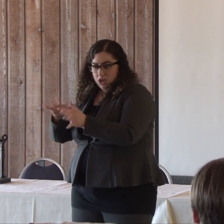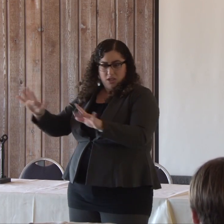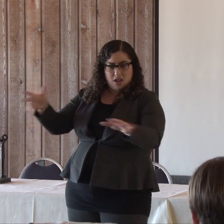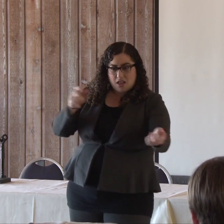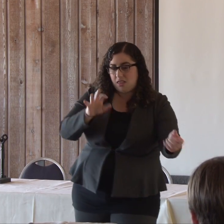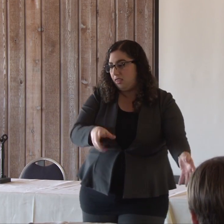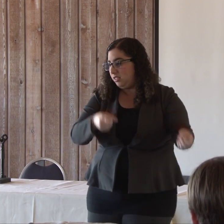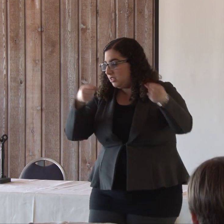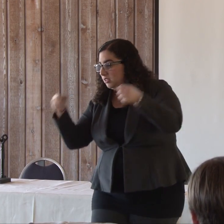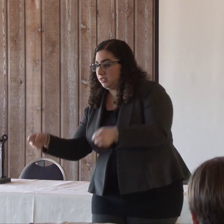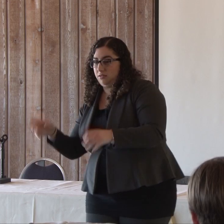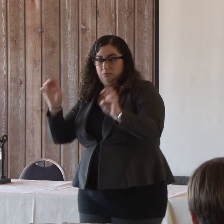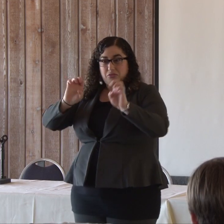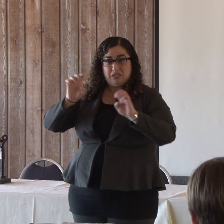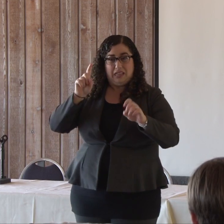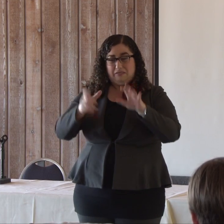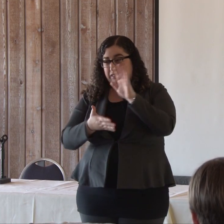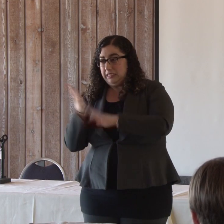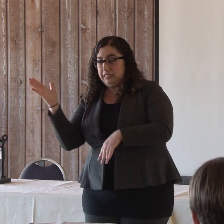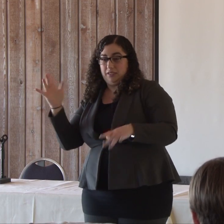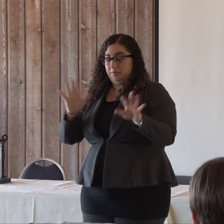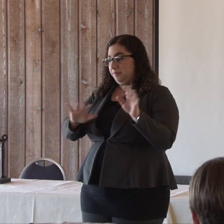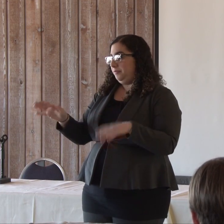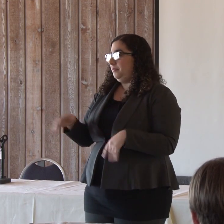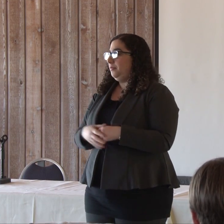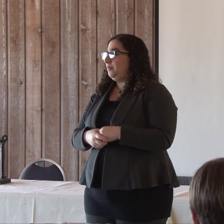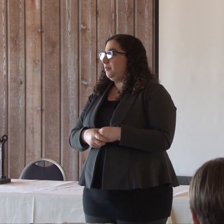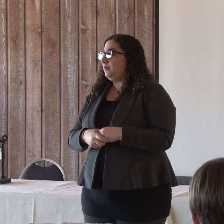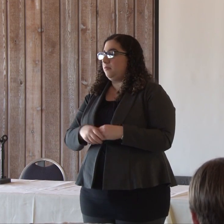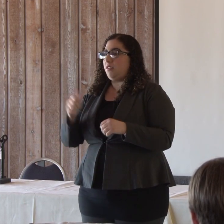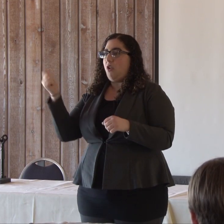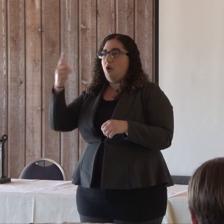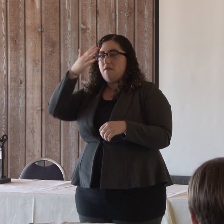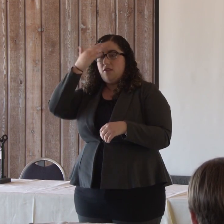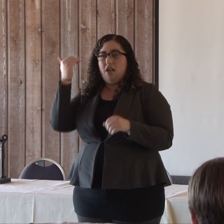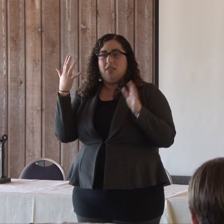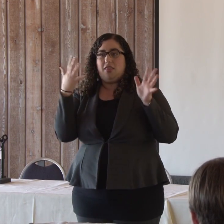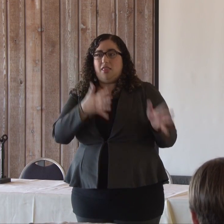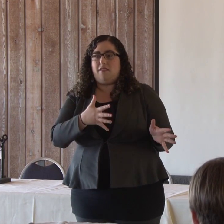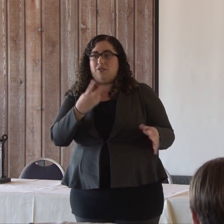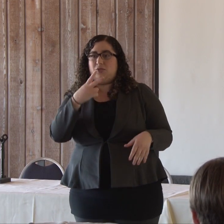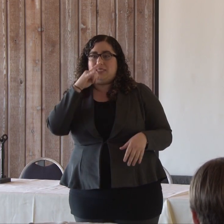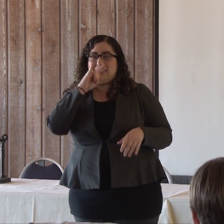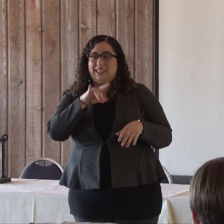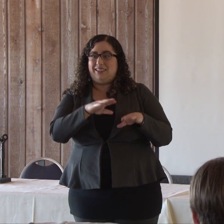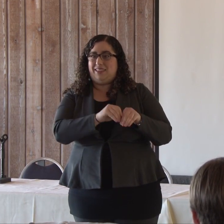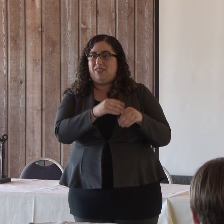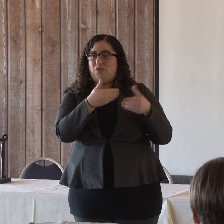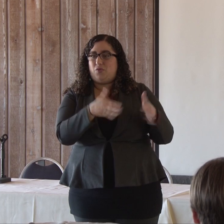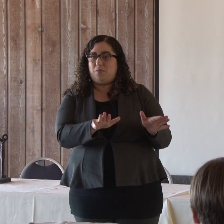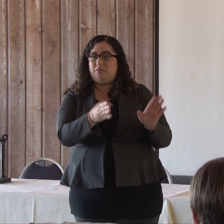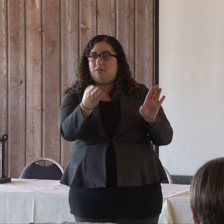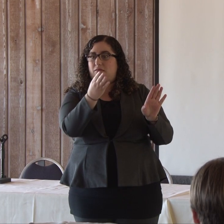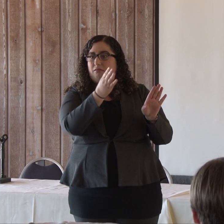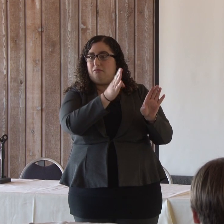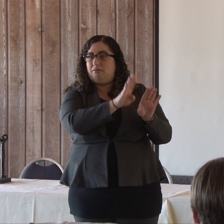And during all that chaos The nurses and doctors admitting the mom and taking her off to the emergency room.